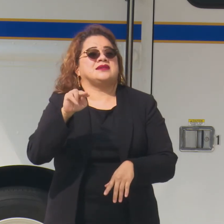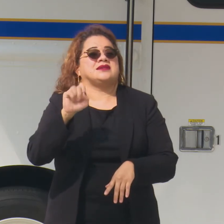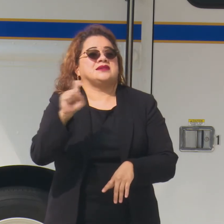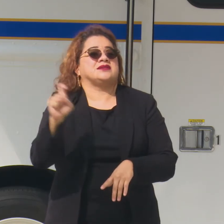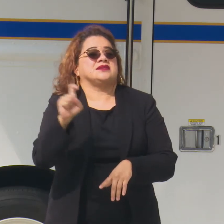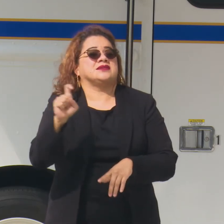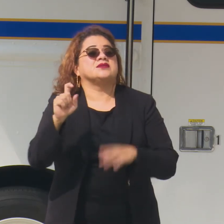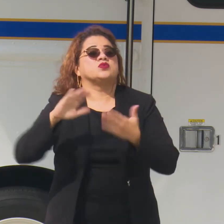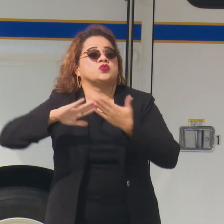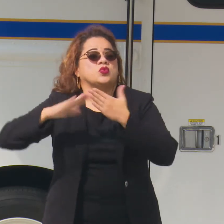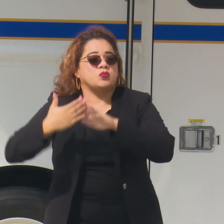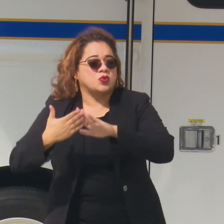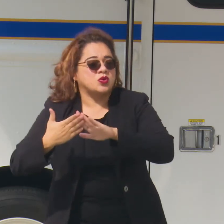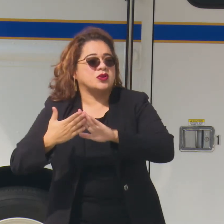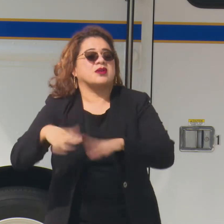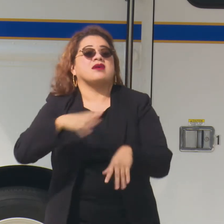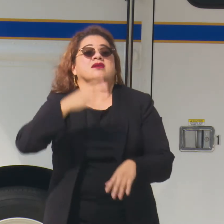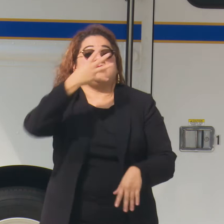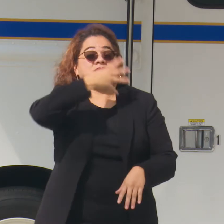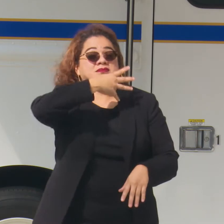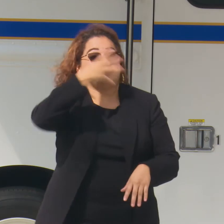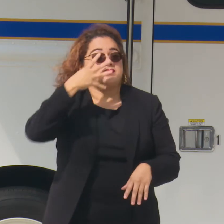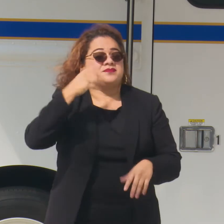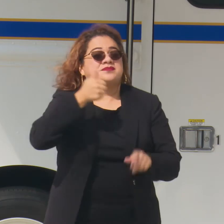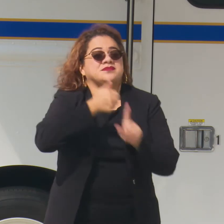immigrants and the undocumented. Now we know that